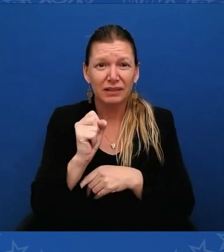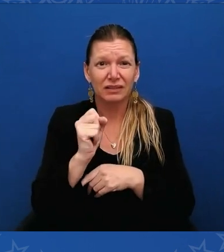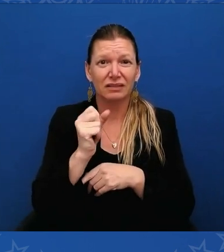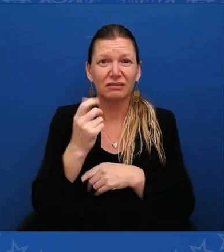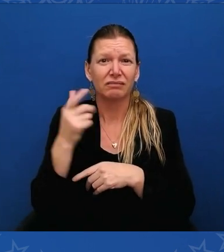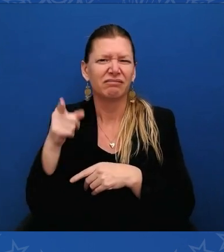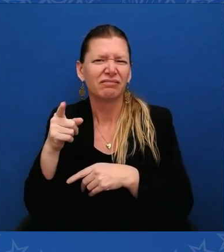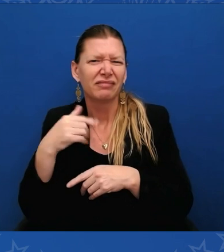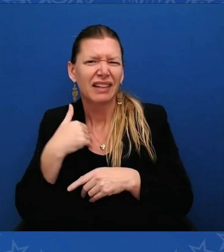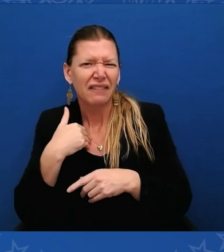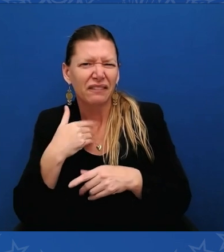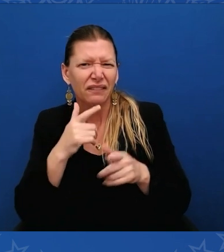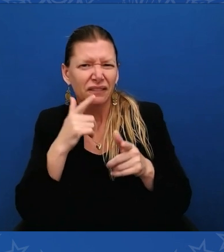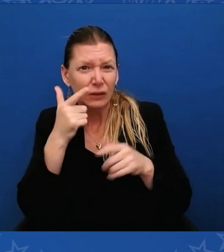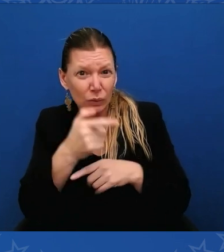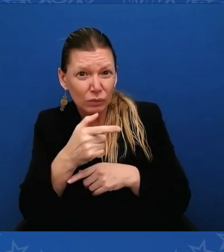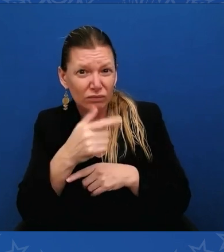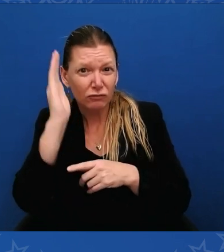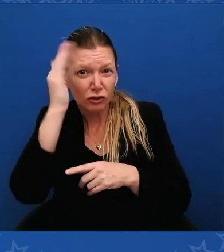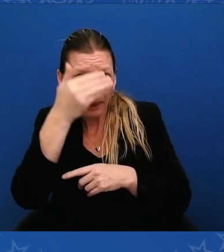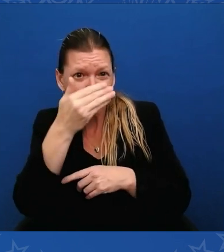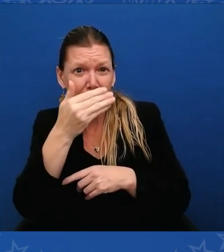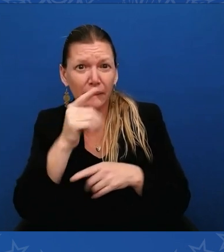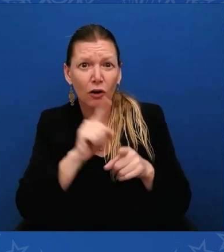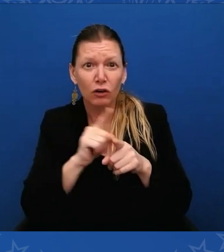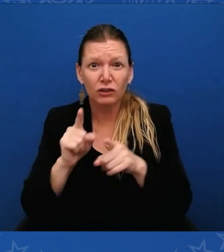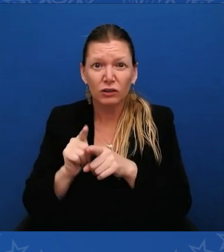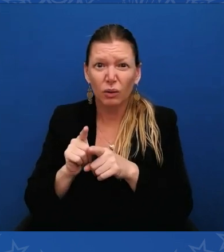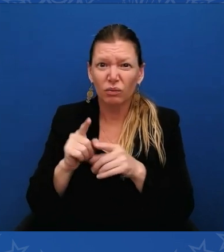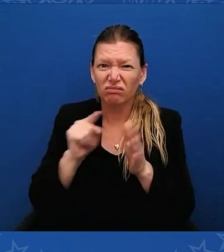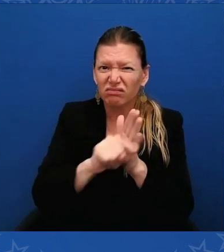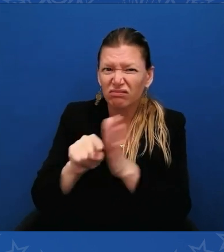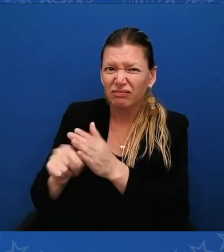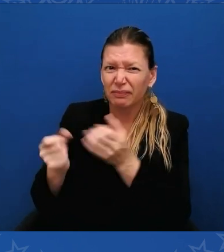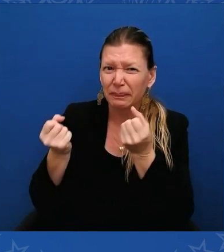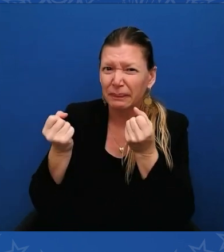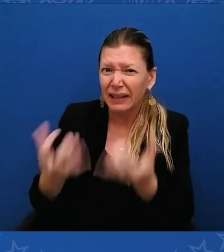It's time to outlaw assault weapons, period. I did it once, and we should do it again.